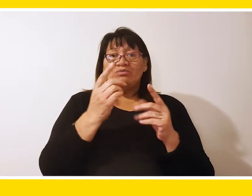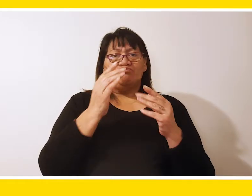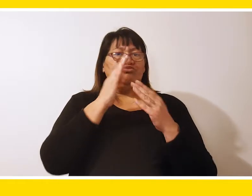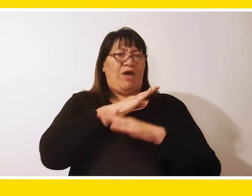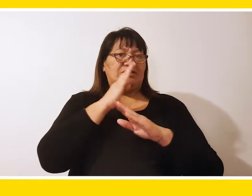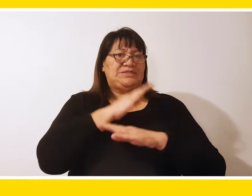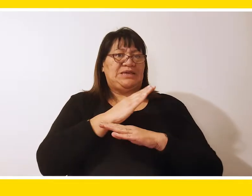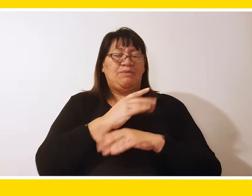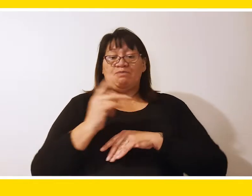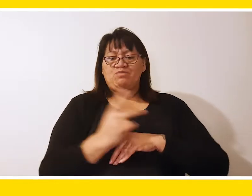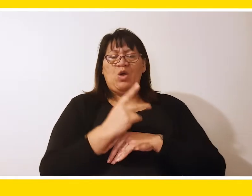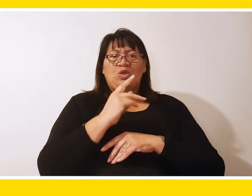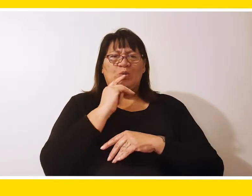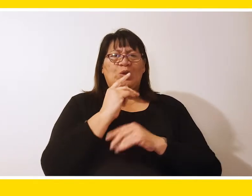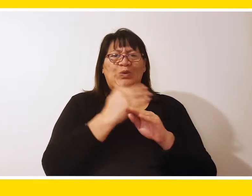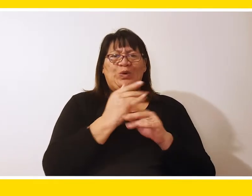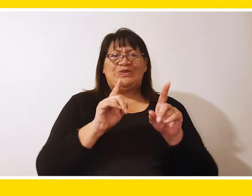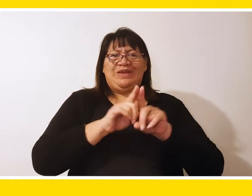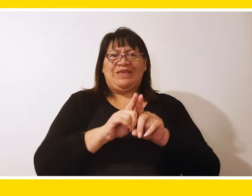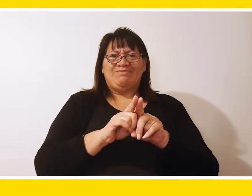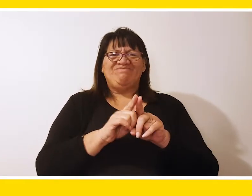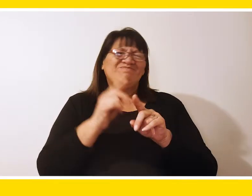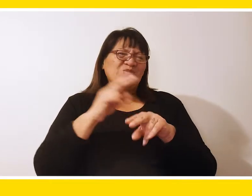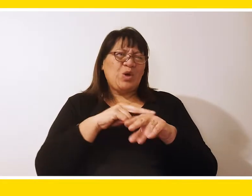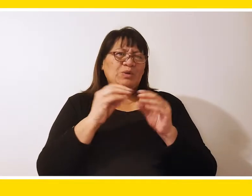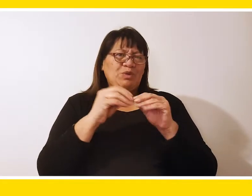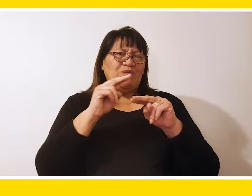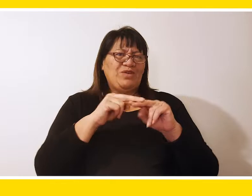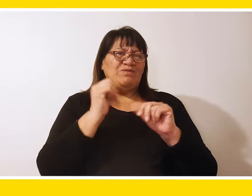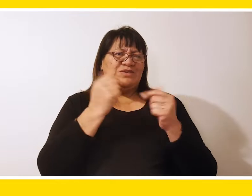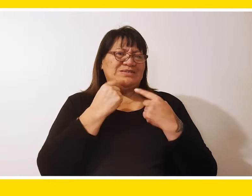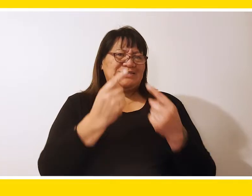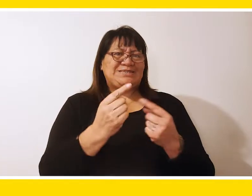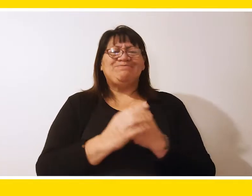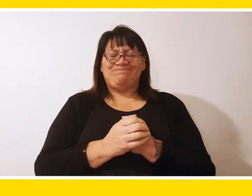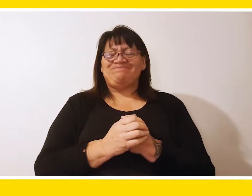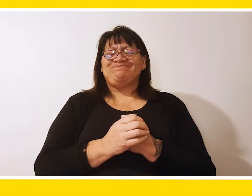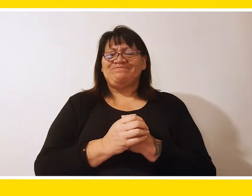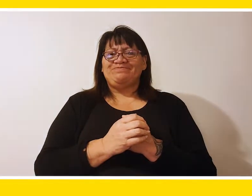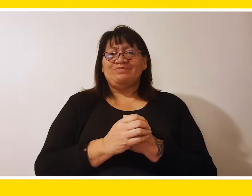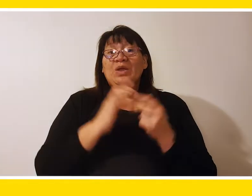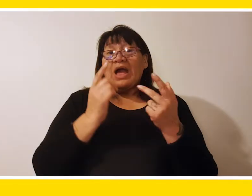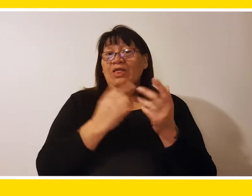and the two apps will complement each other as Dr Bloomfield pointed out. In other news,